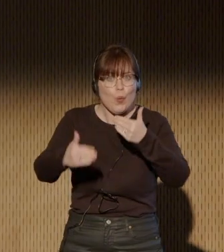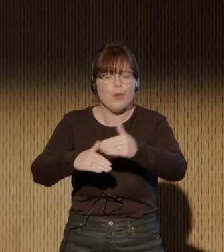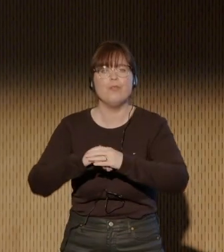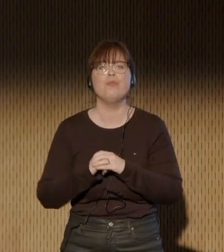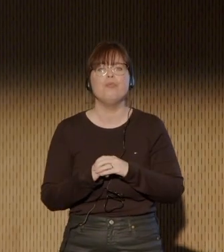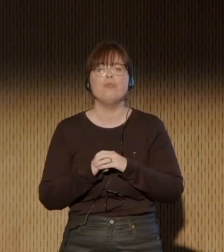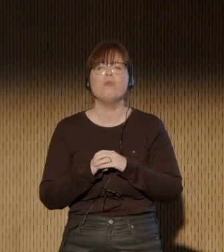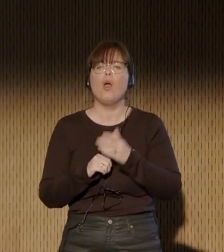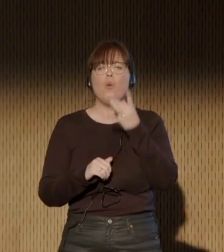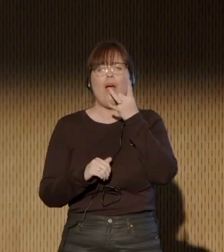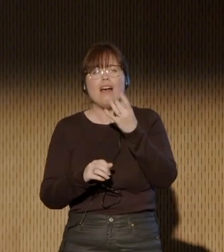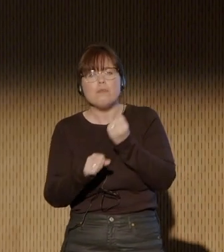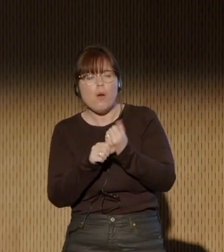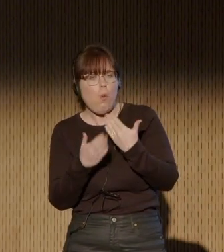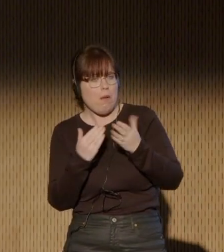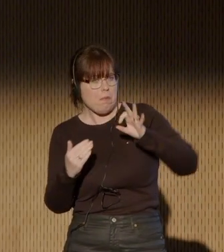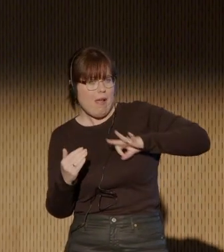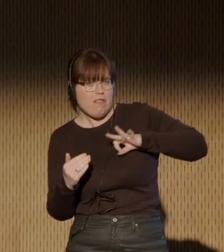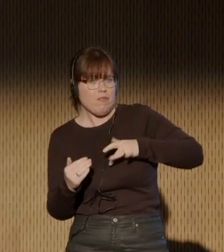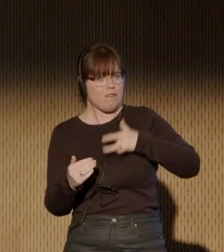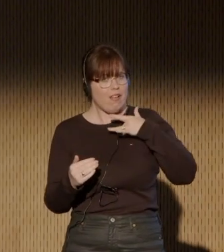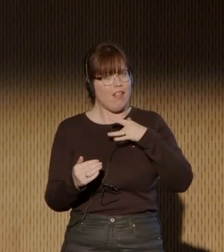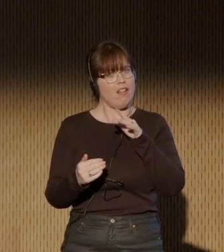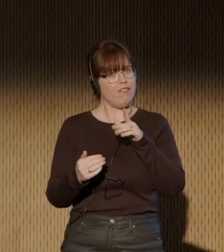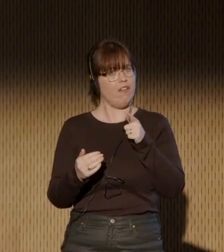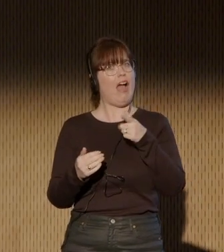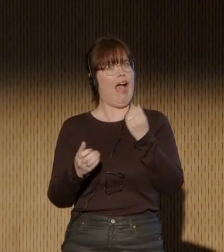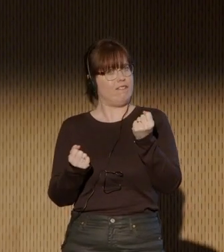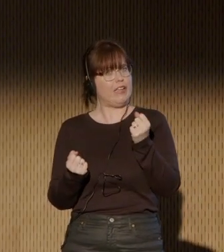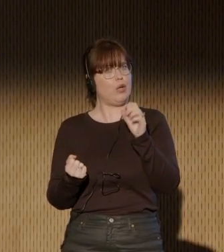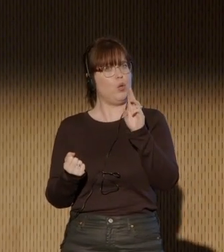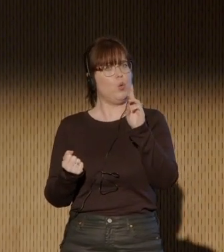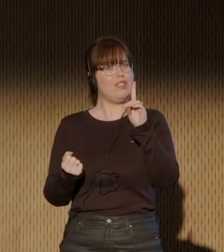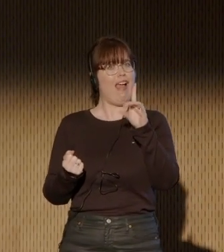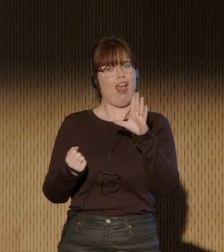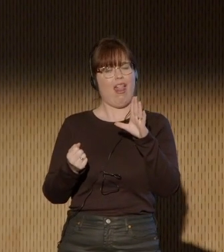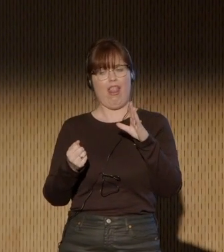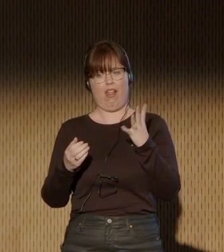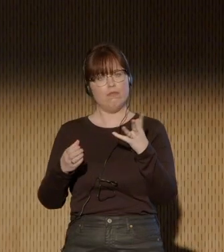perceived benefits and challenges of embedding UDL, the diversity of the student cohorts that